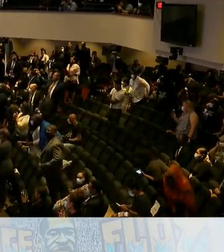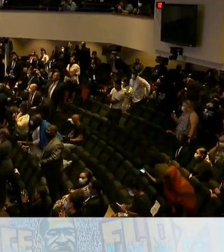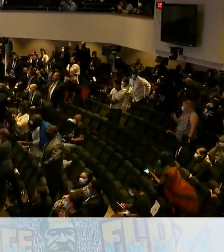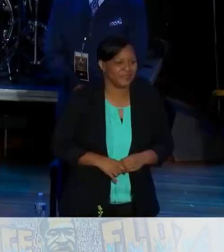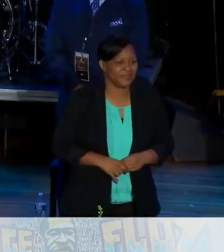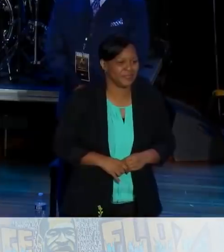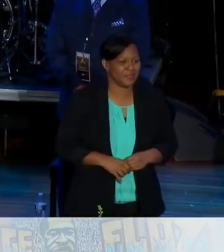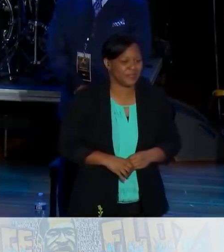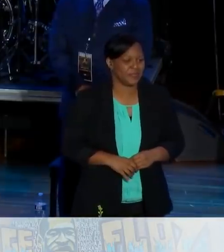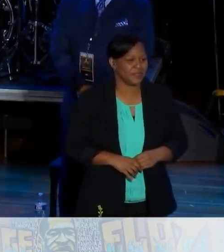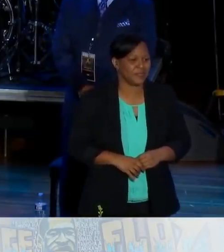COUNTRY.